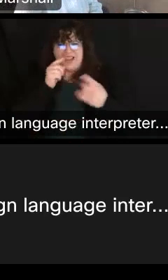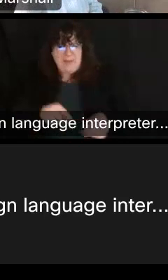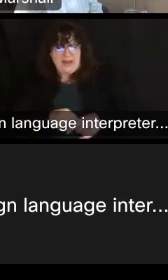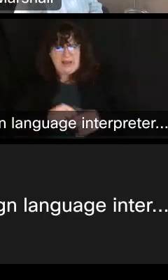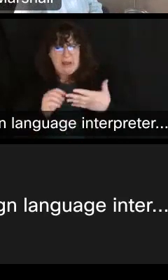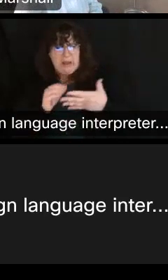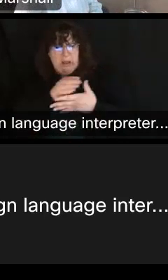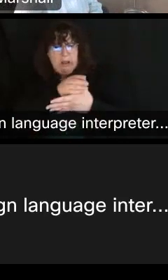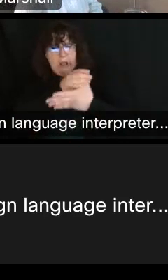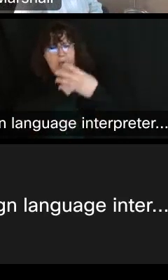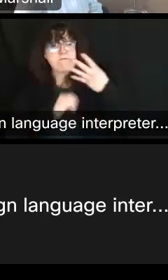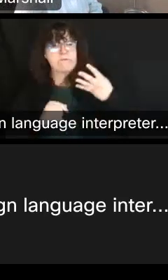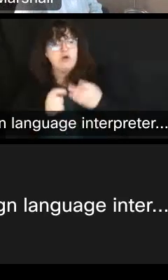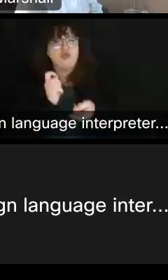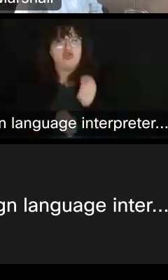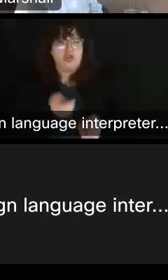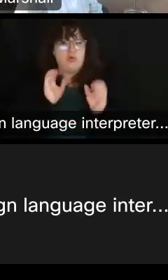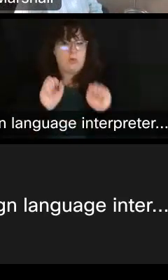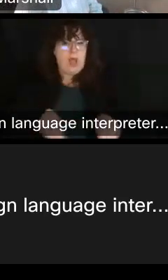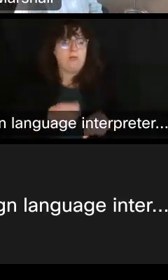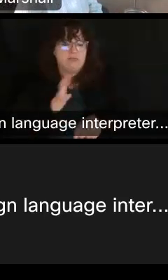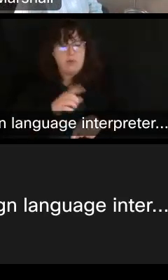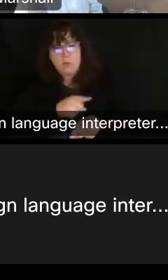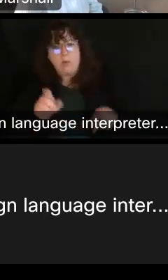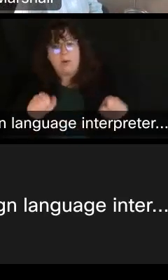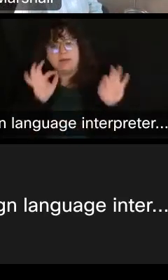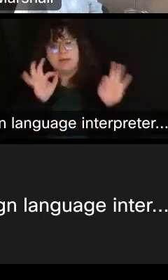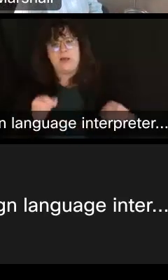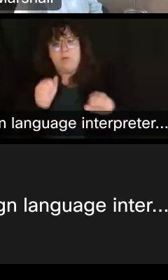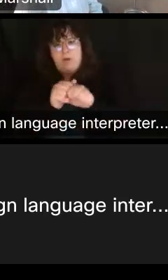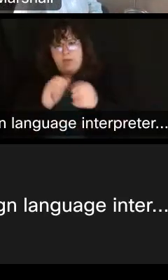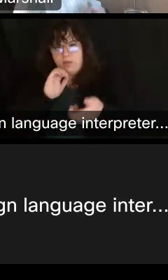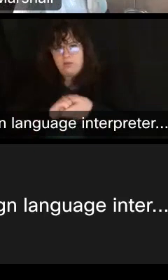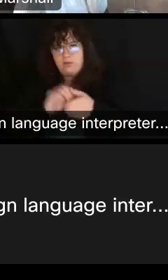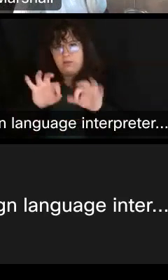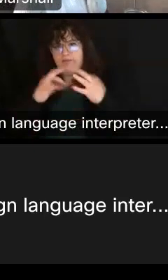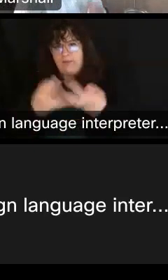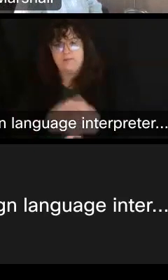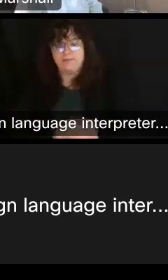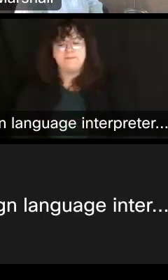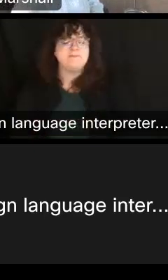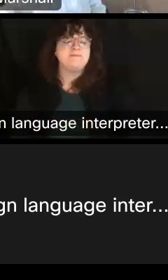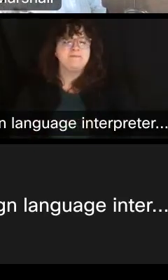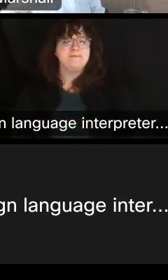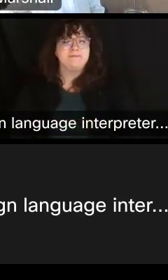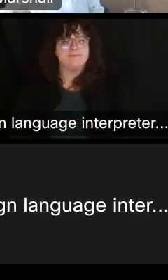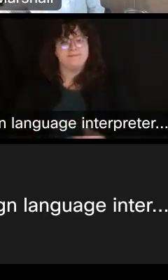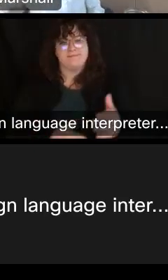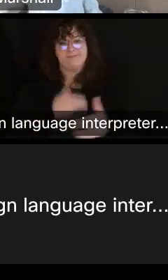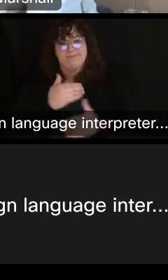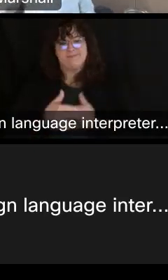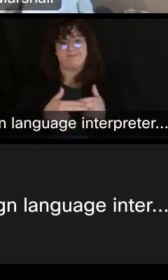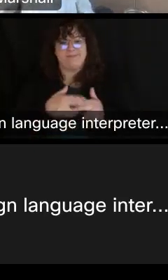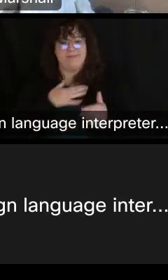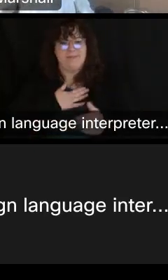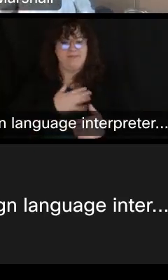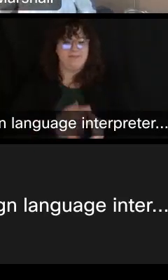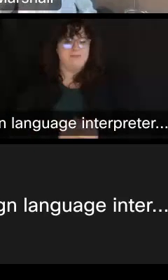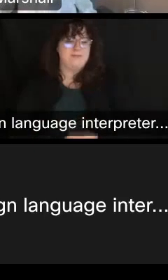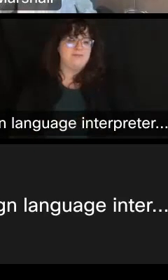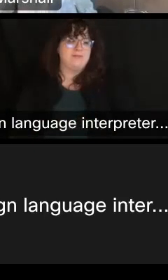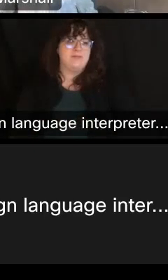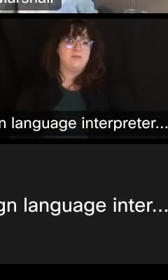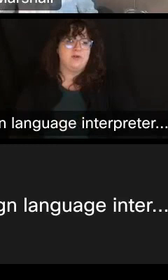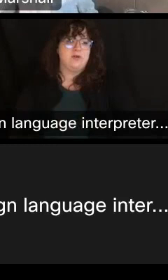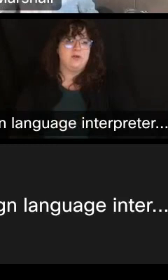might need to be adjusted and you can make that decision with the family. So, next slide please.